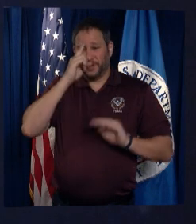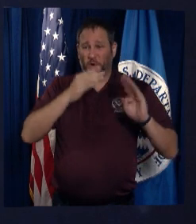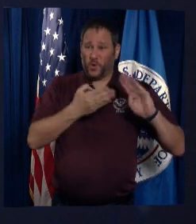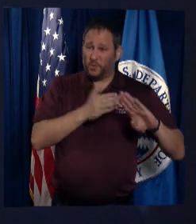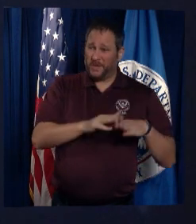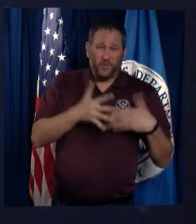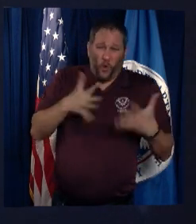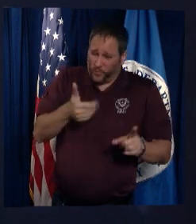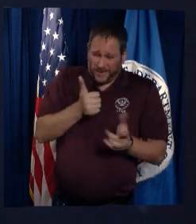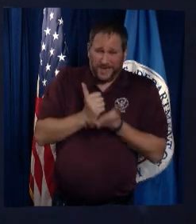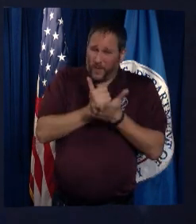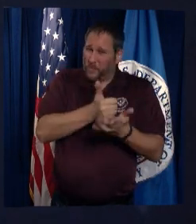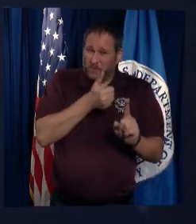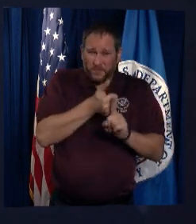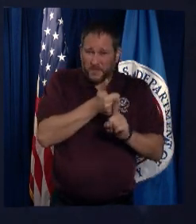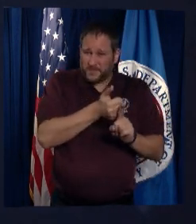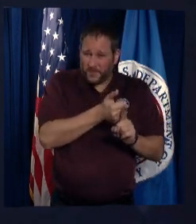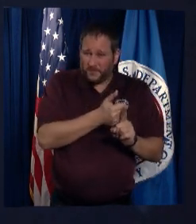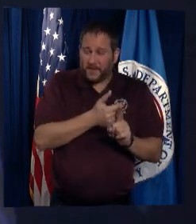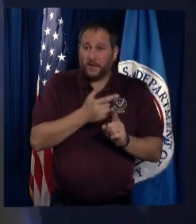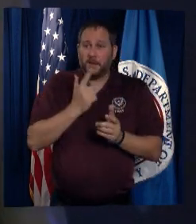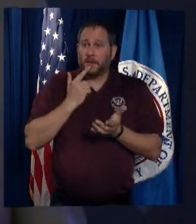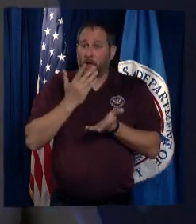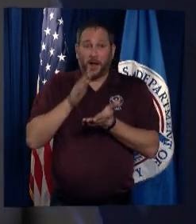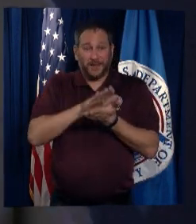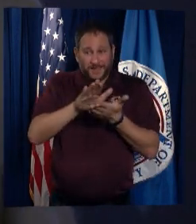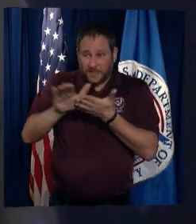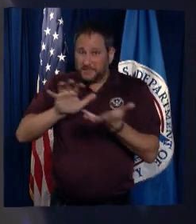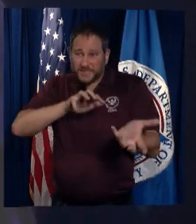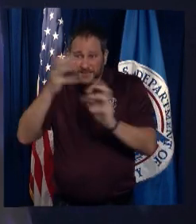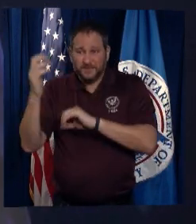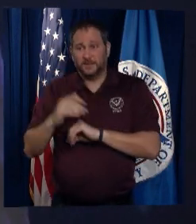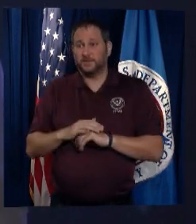would consider the benefits of whole community engagement and acknowledge